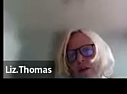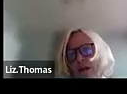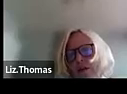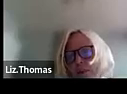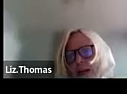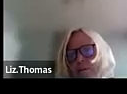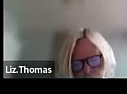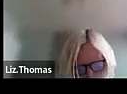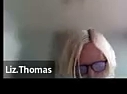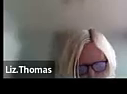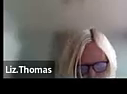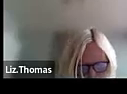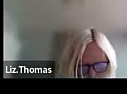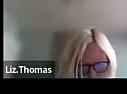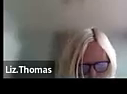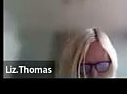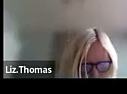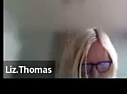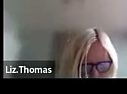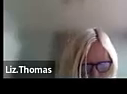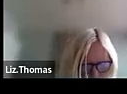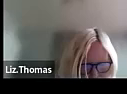governance that underpin what we're doing as nurses on that setting.